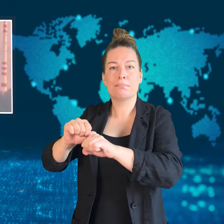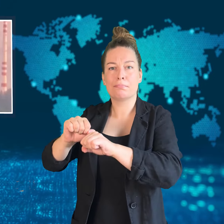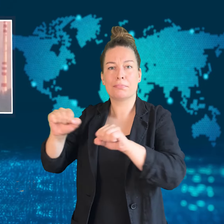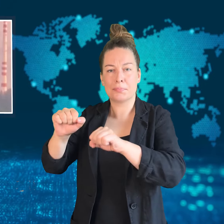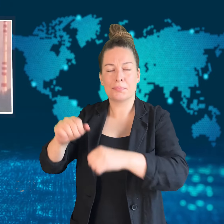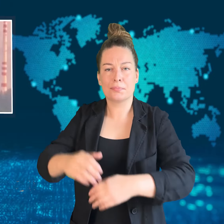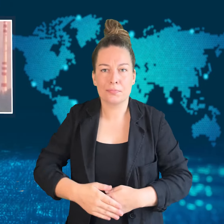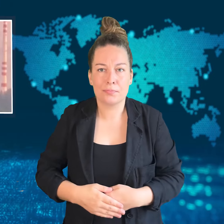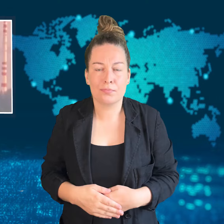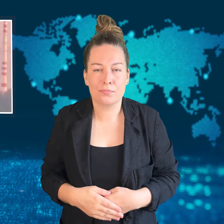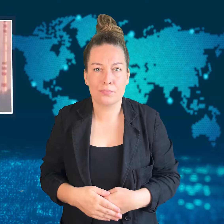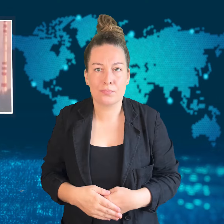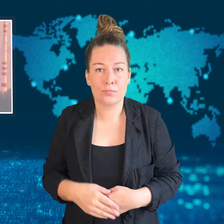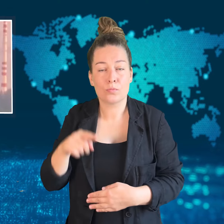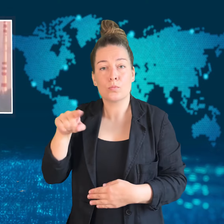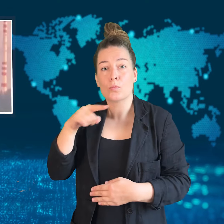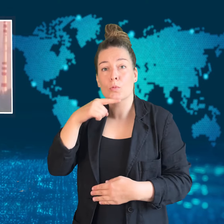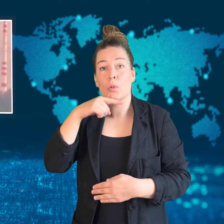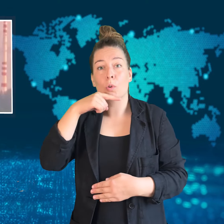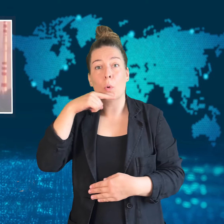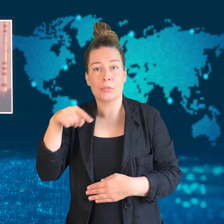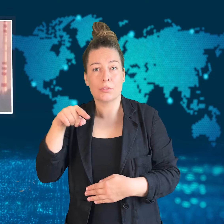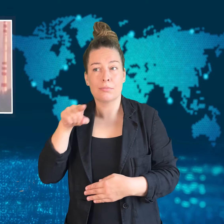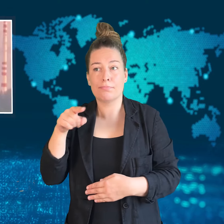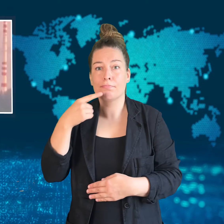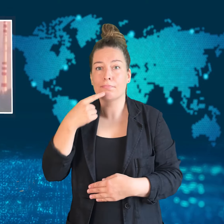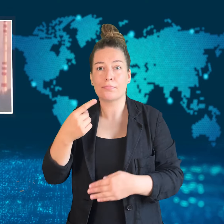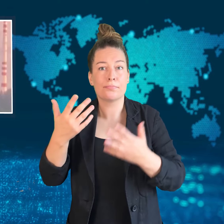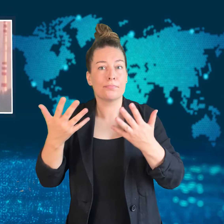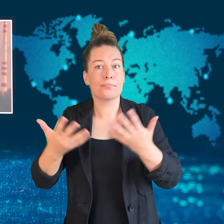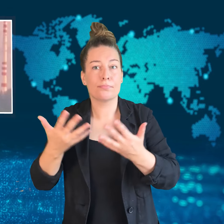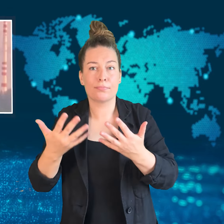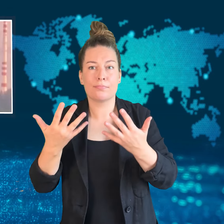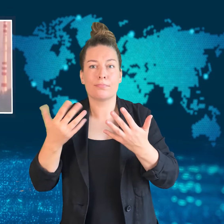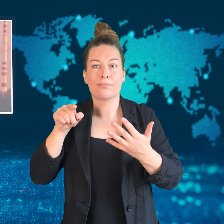but did report it had happened.